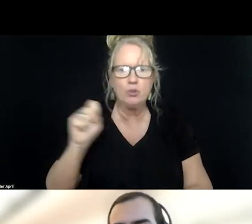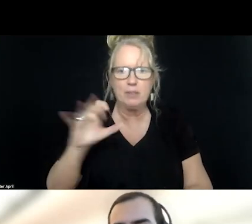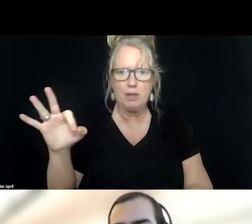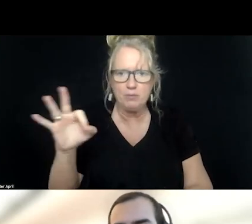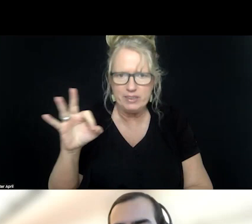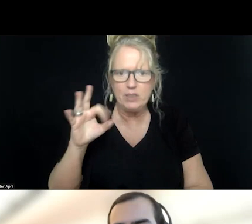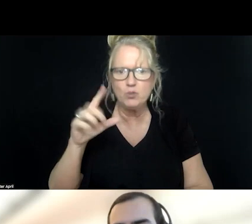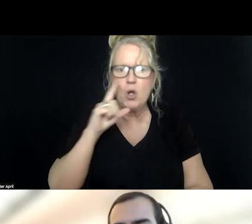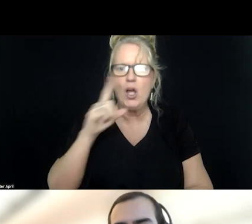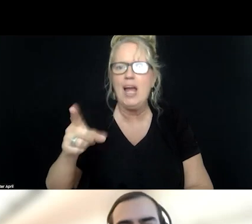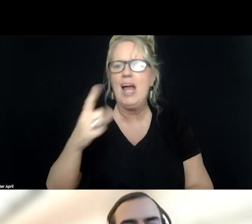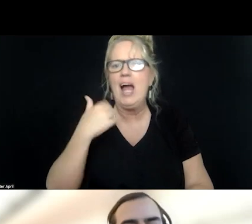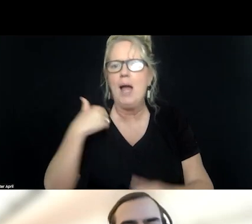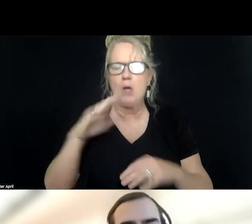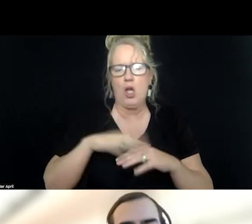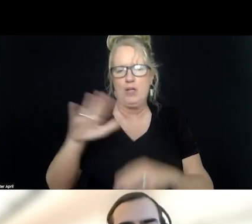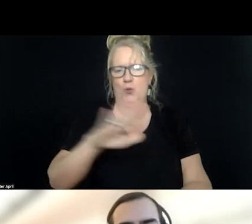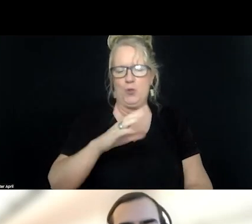ON HER DISSERTATION COMMITTEE AND SUPPORTING HER WORK.